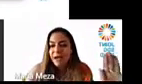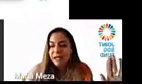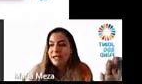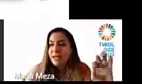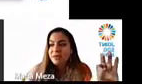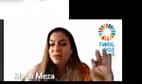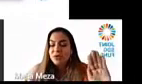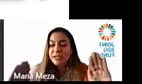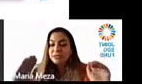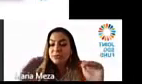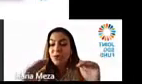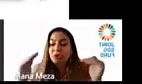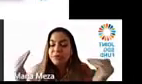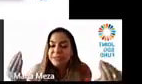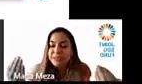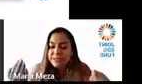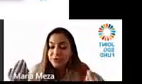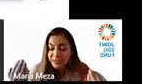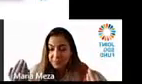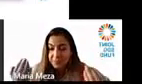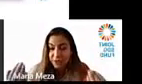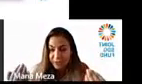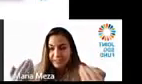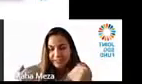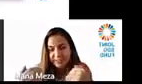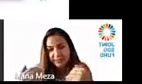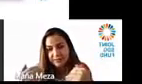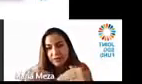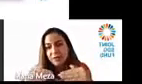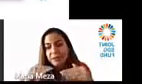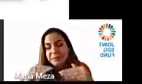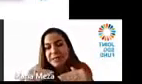there. These are the guides for all the different criteria that we are looking for from the initiatives. Now I am going